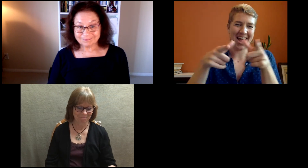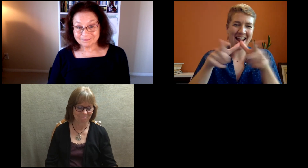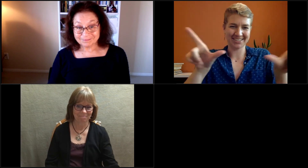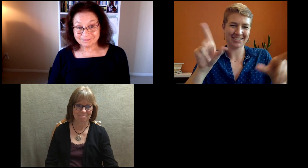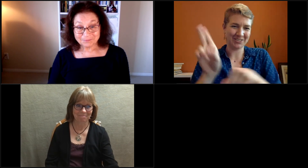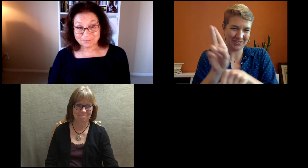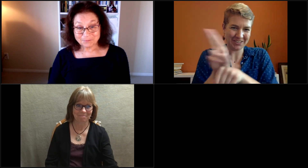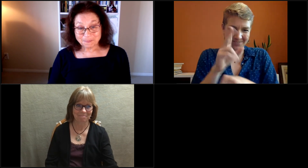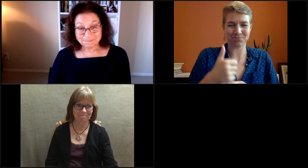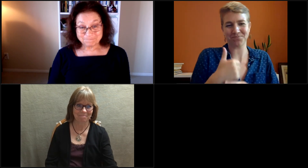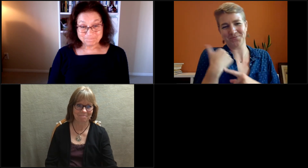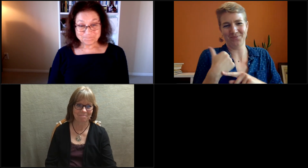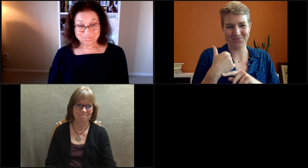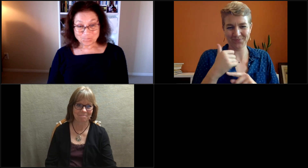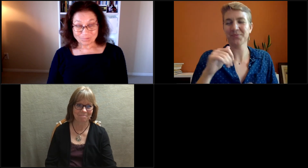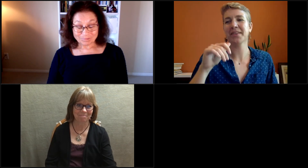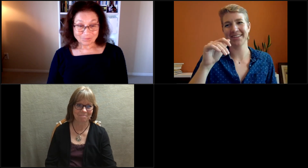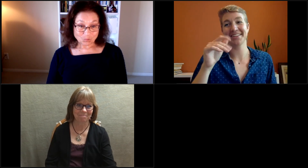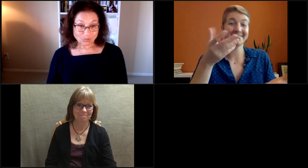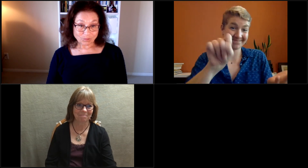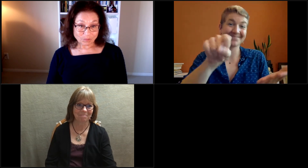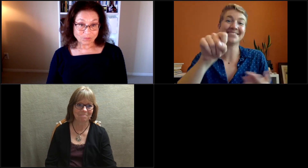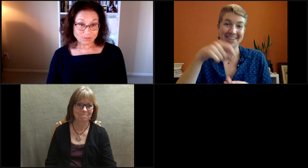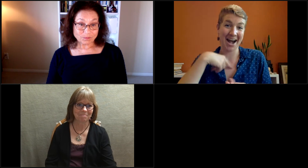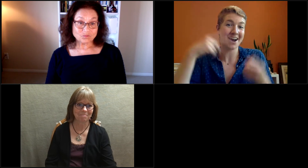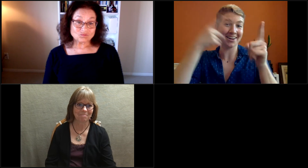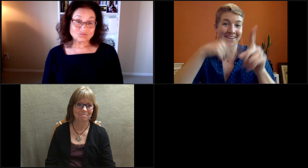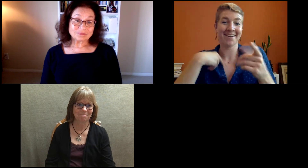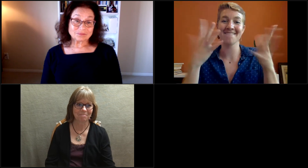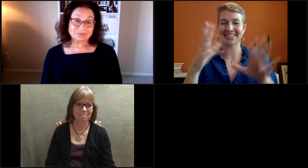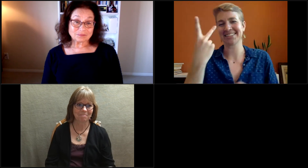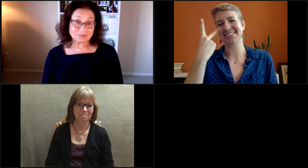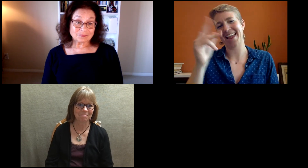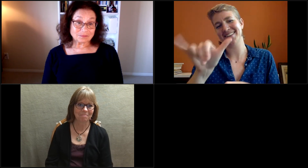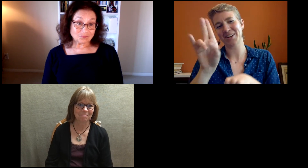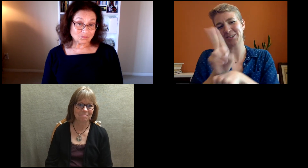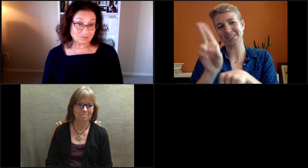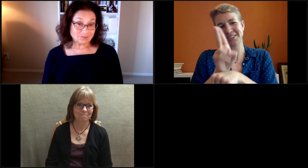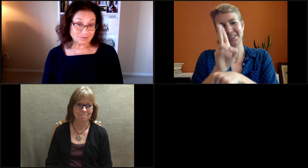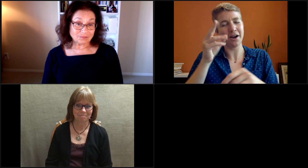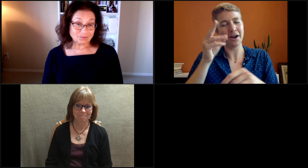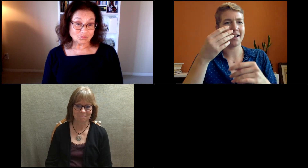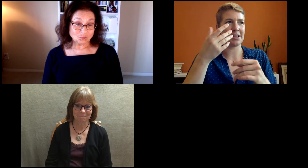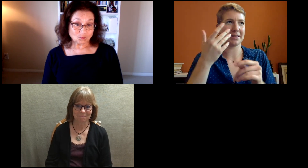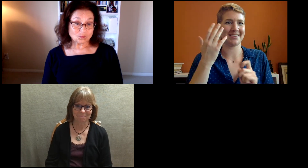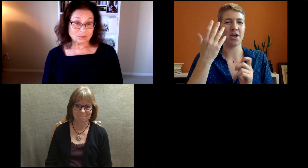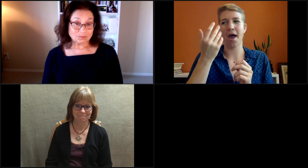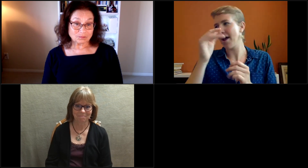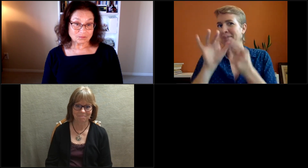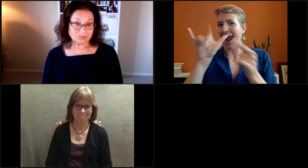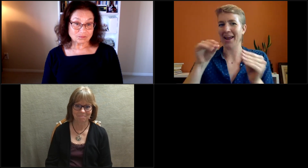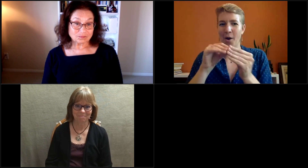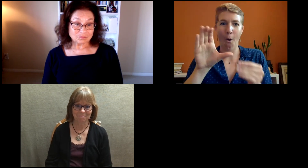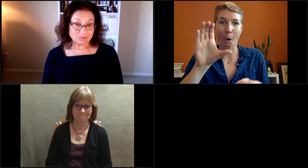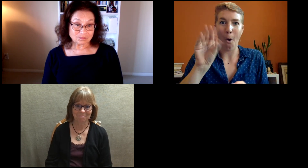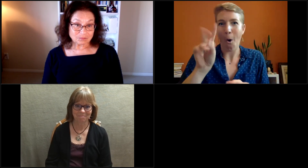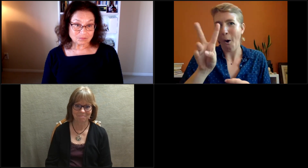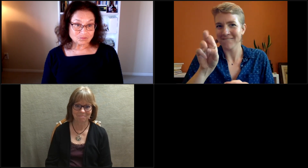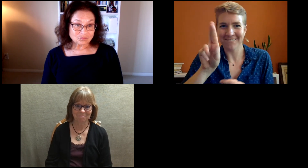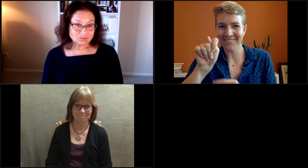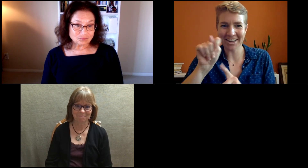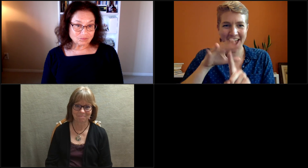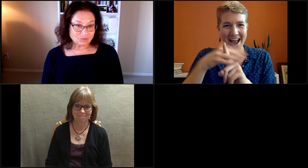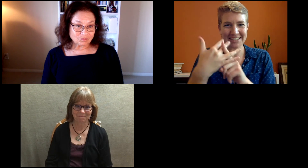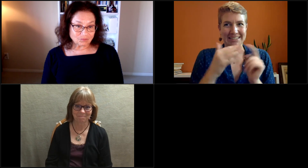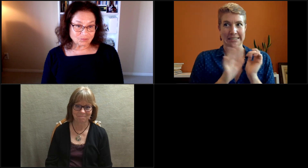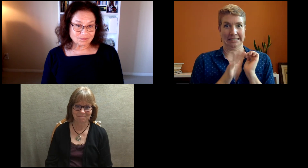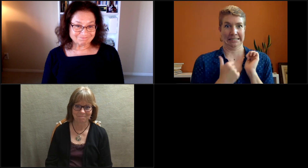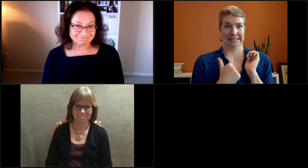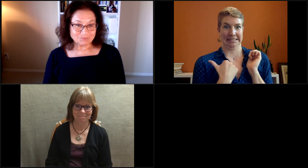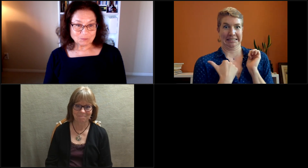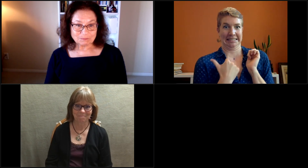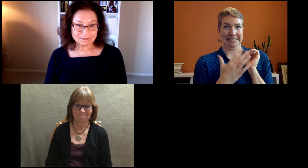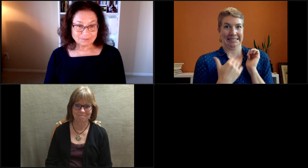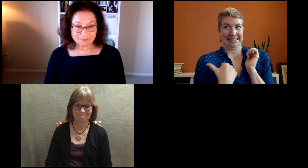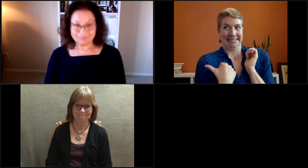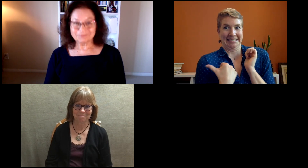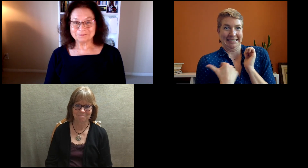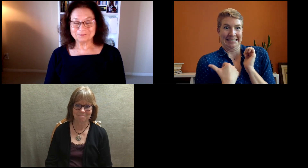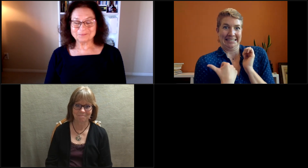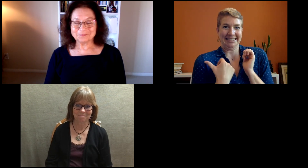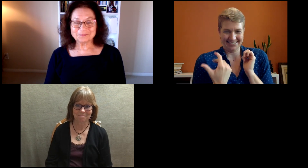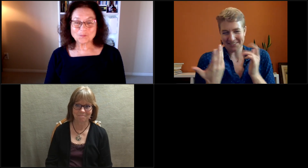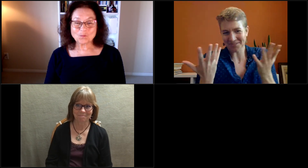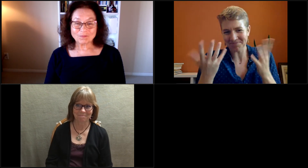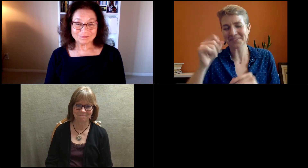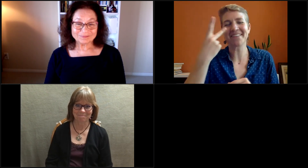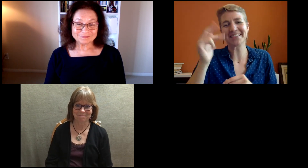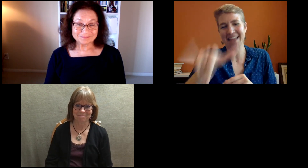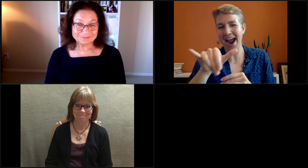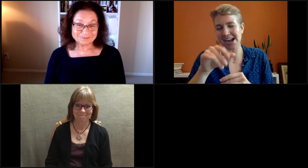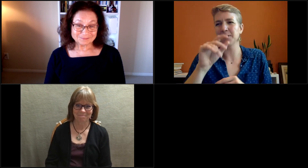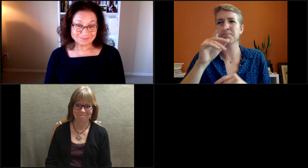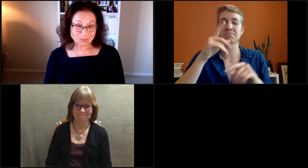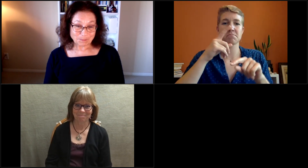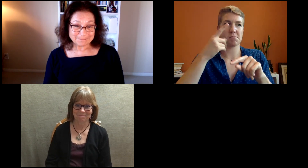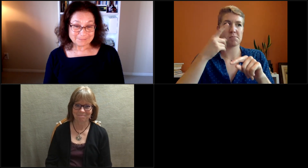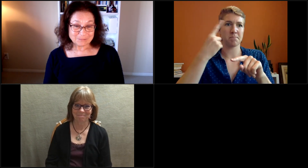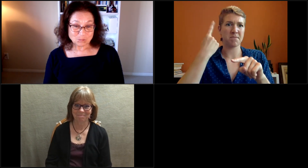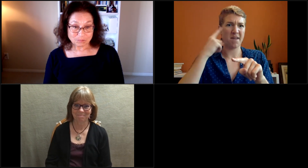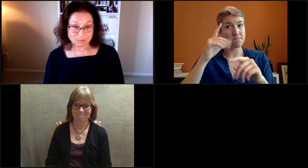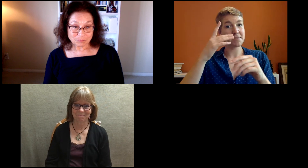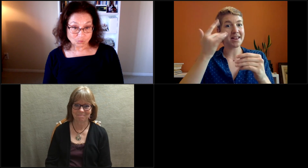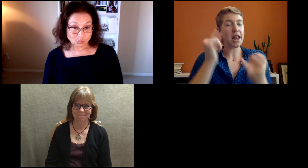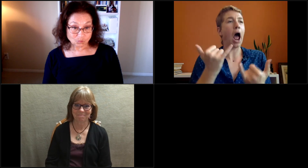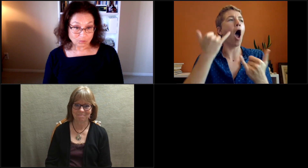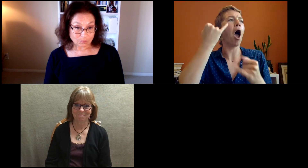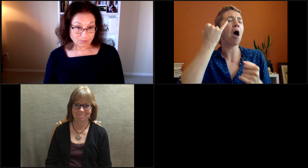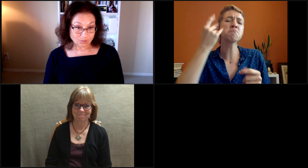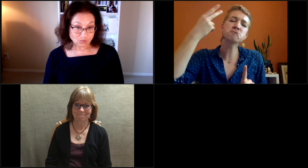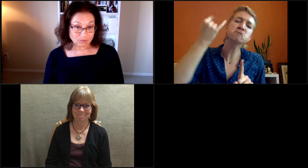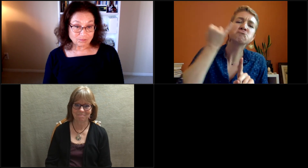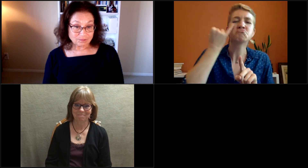So that might be a rare perseverance of the LSF.” And I agree, I’ve seen that, especially with covert context, a lot of, “hey, them over there.” So I have seen that fine.